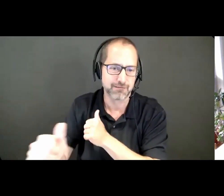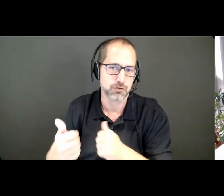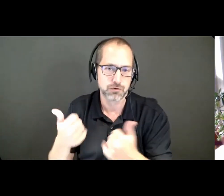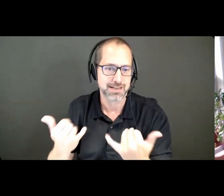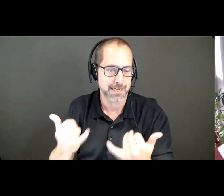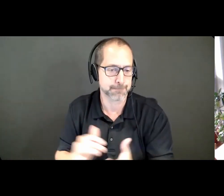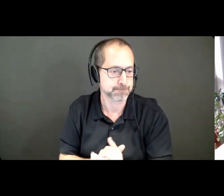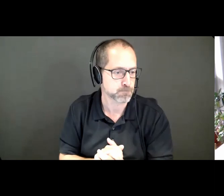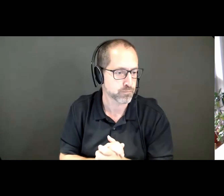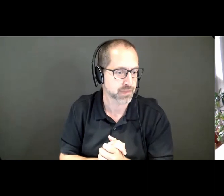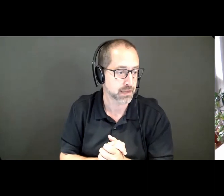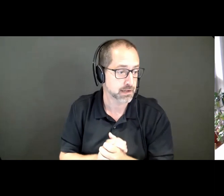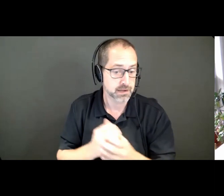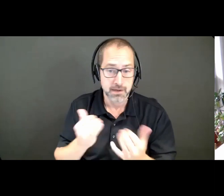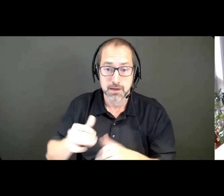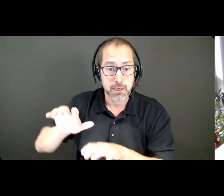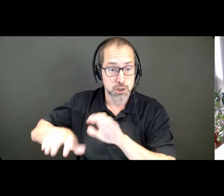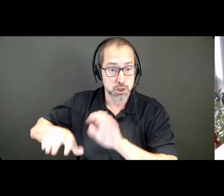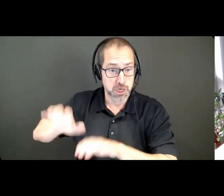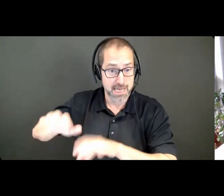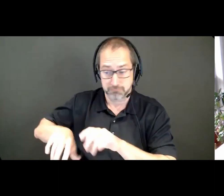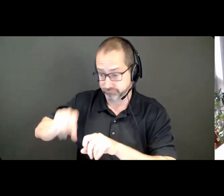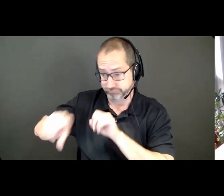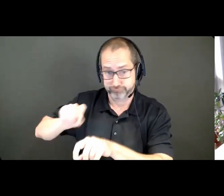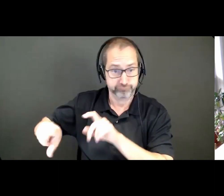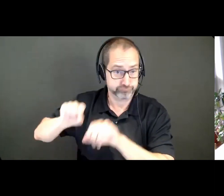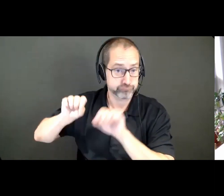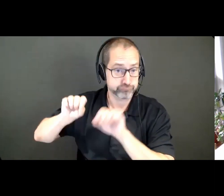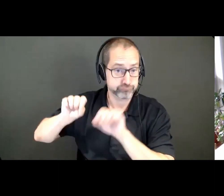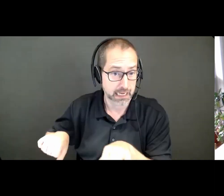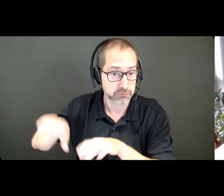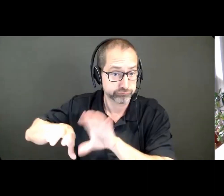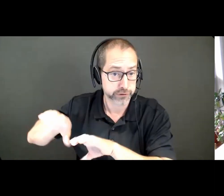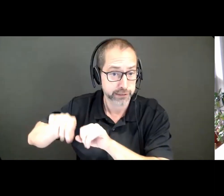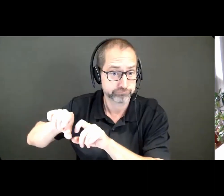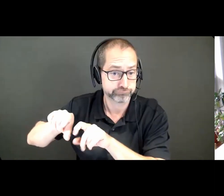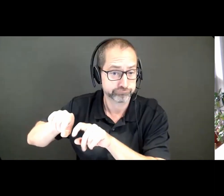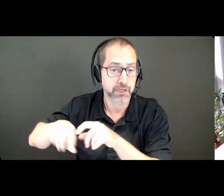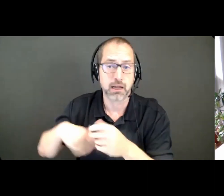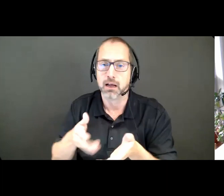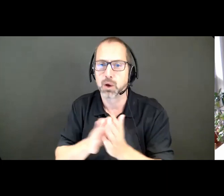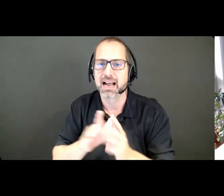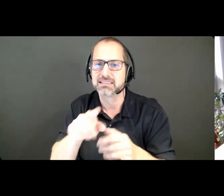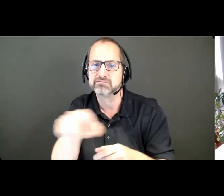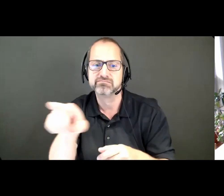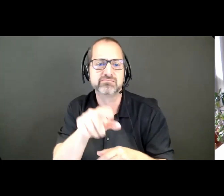The chat window is open for engagement. We ask that audio members turn off their cameras and microphones for the duration of the talk.